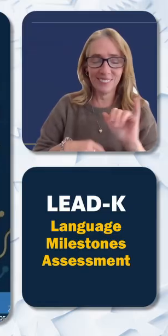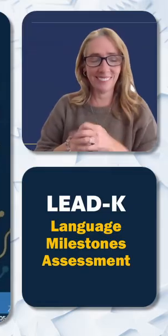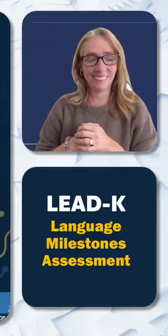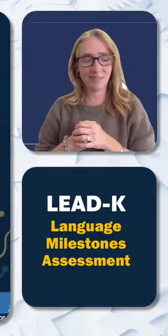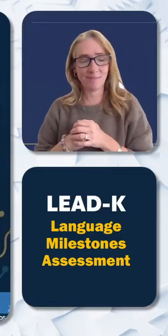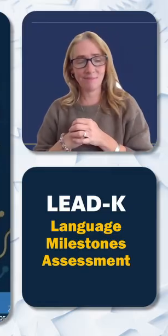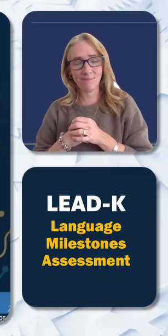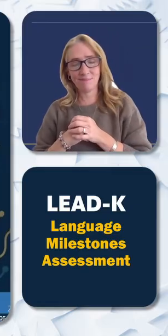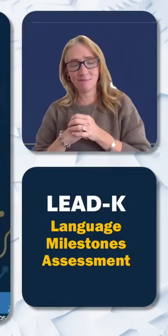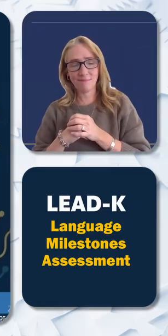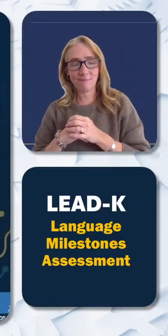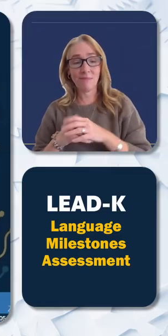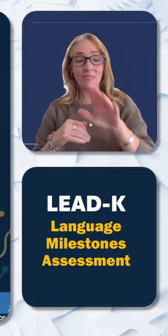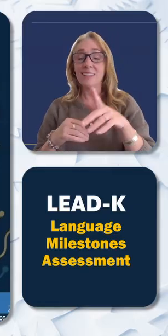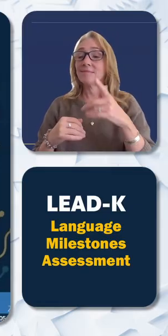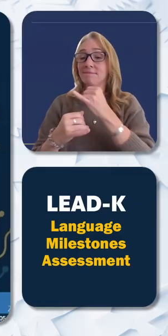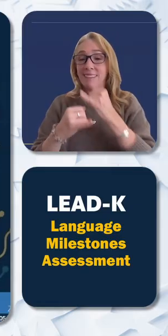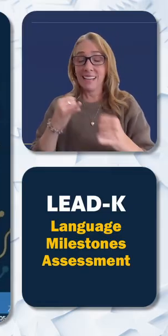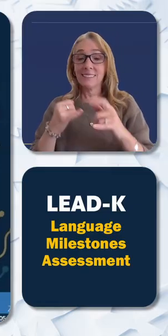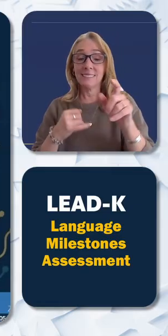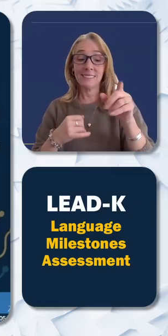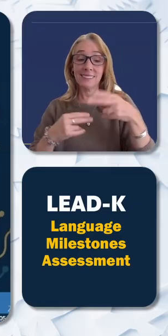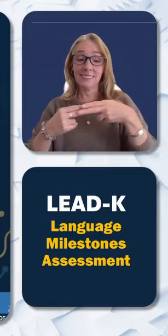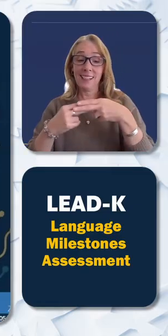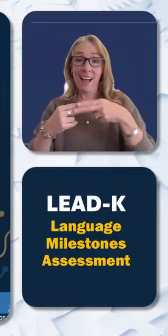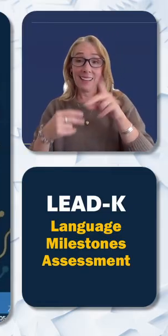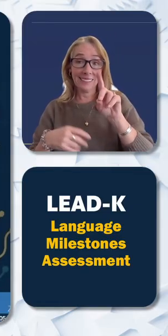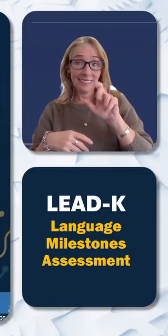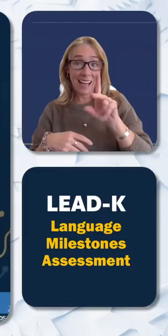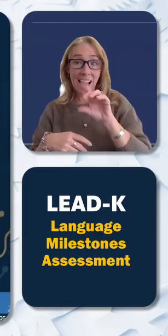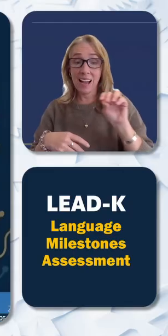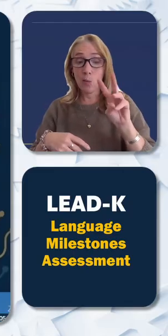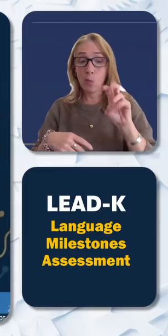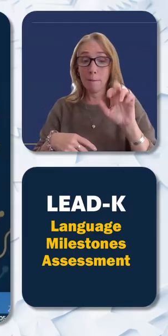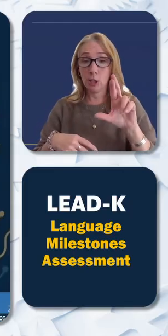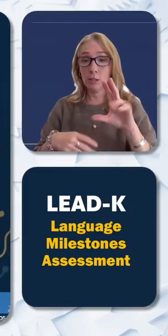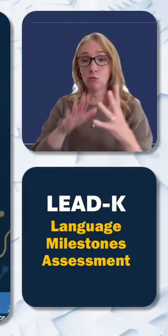We'll try to address some during the webinar, if we can as well.